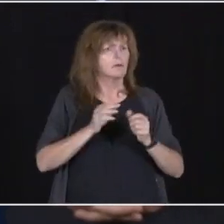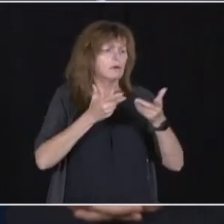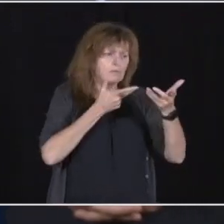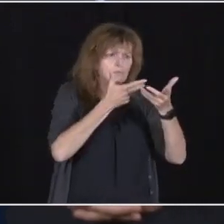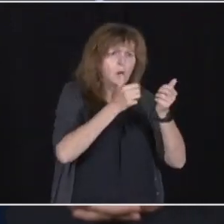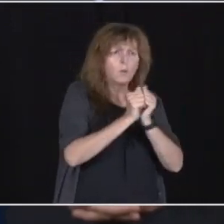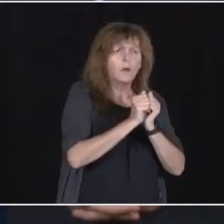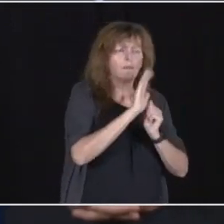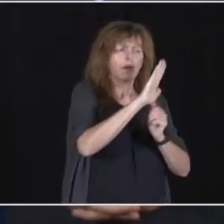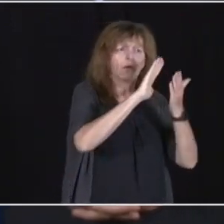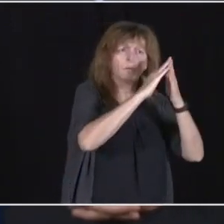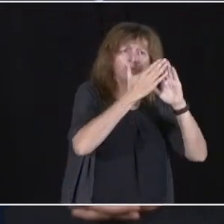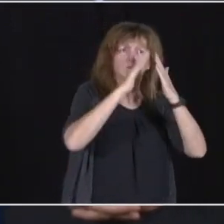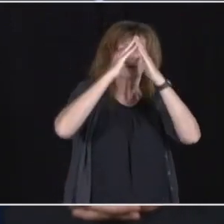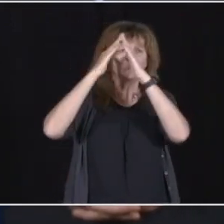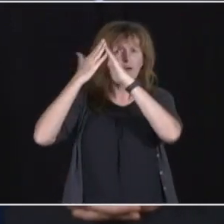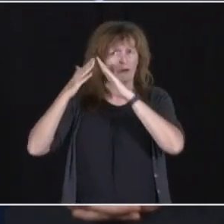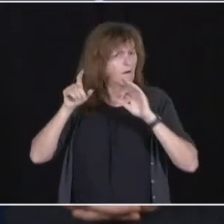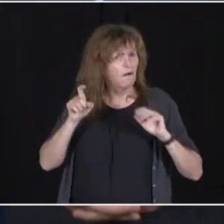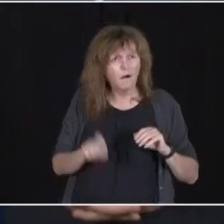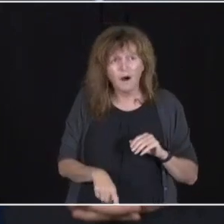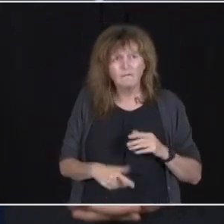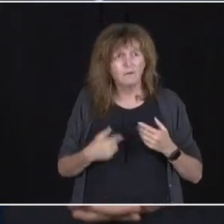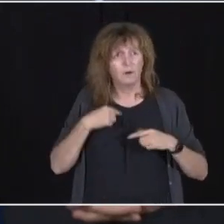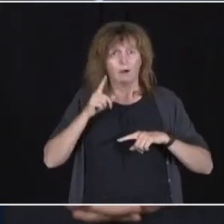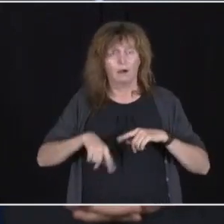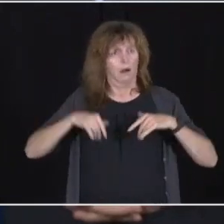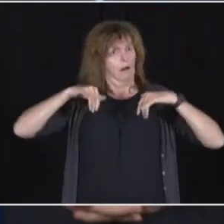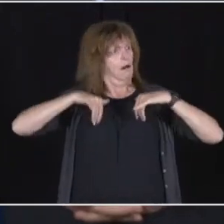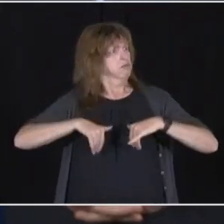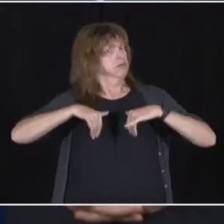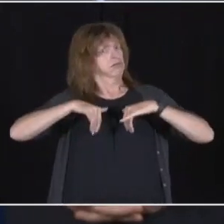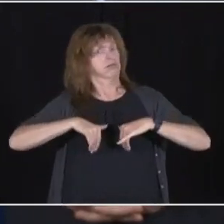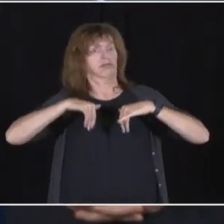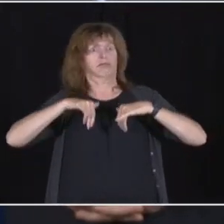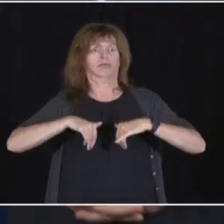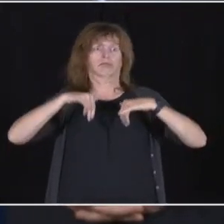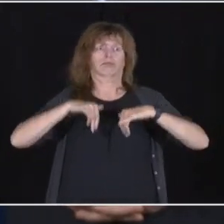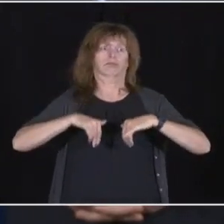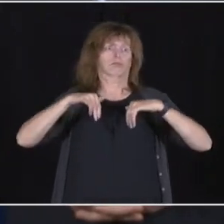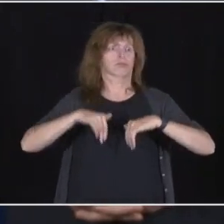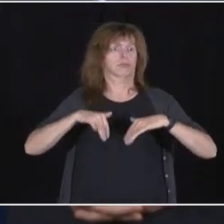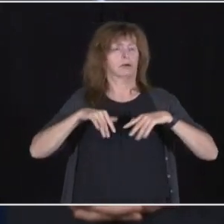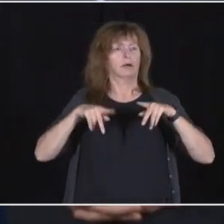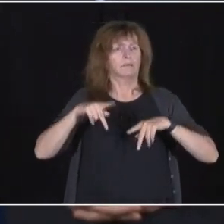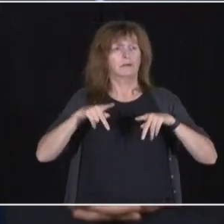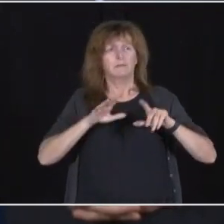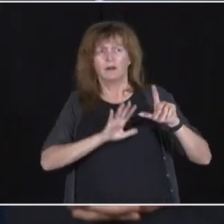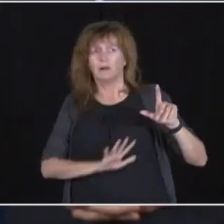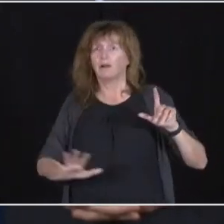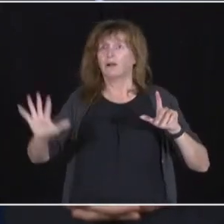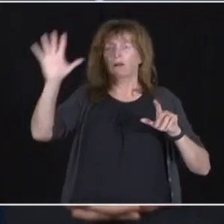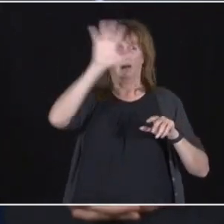most importantly, people have to get back to the writings and start talking to the people. You can be cooped up and I called the bubble down